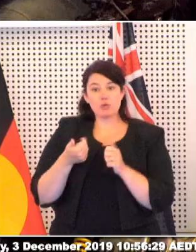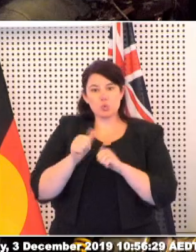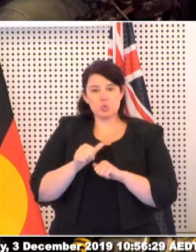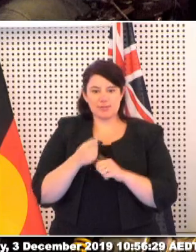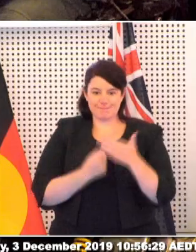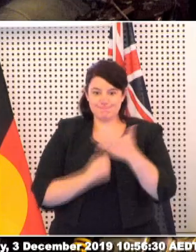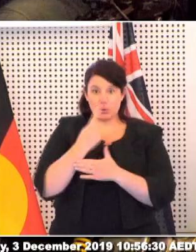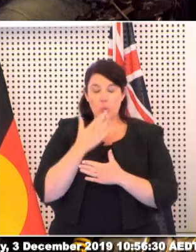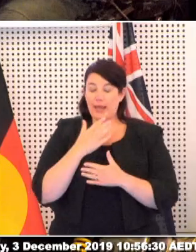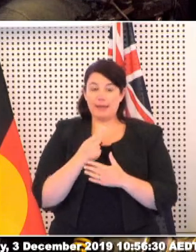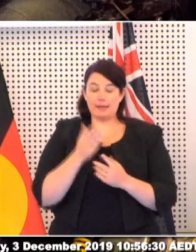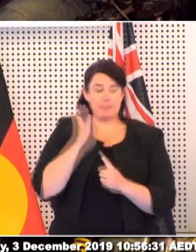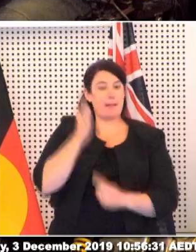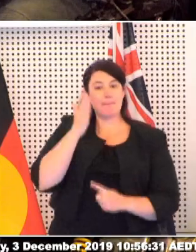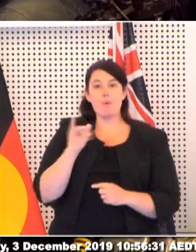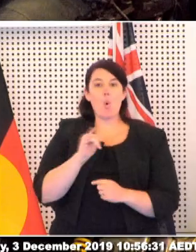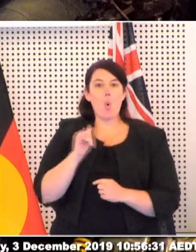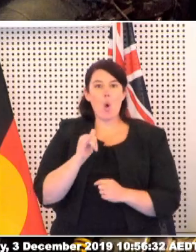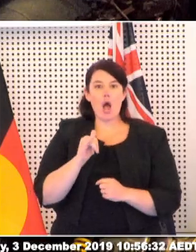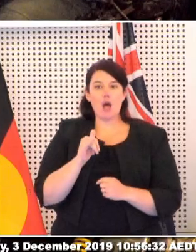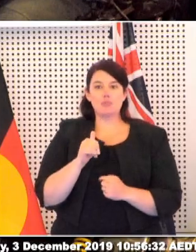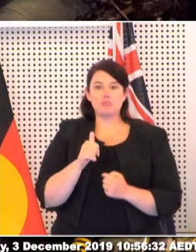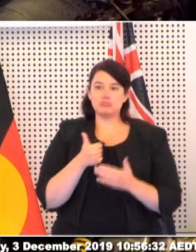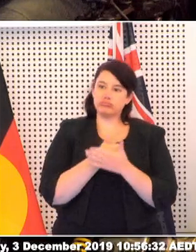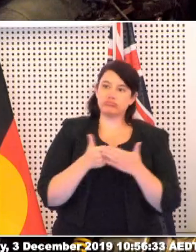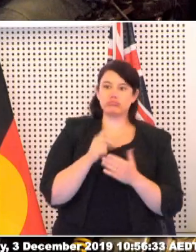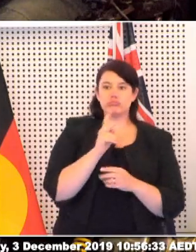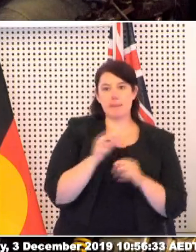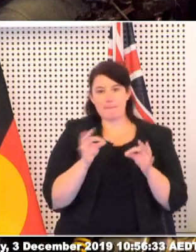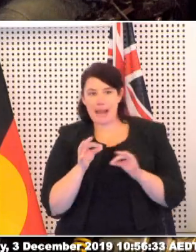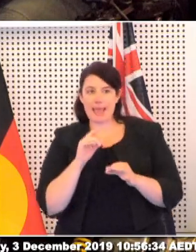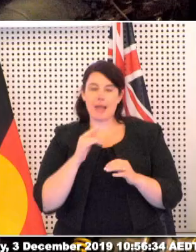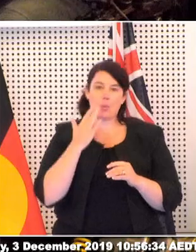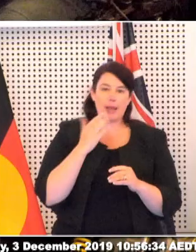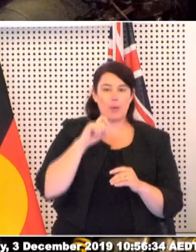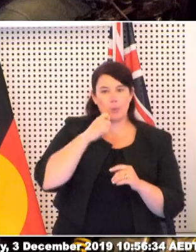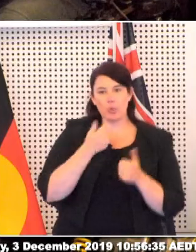as it arises, or is this - - - Correct. - something that is more common in terms of the way in which a